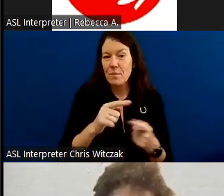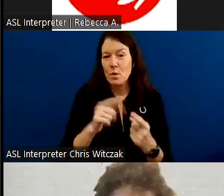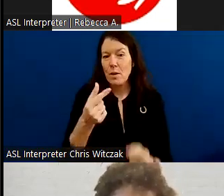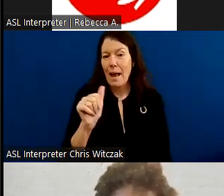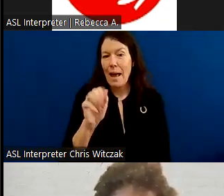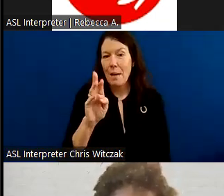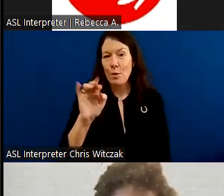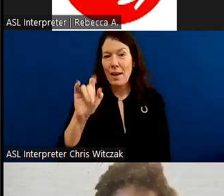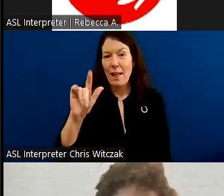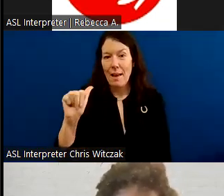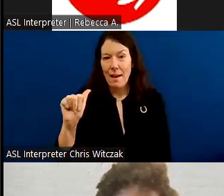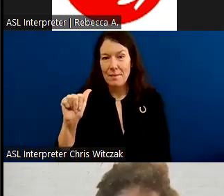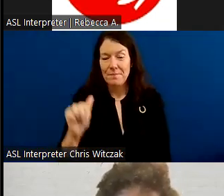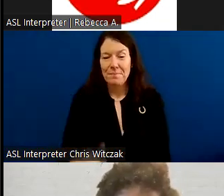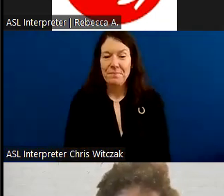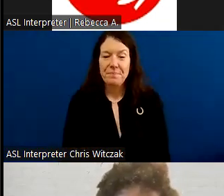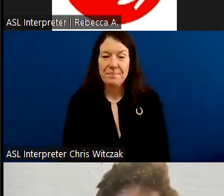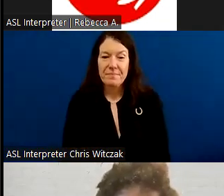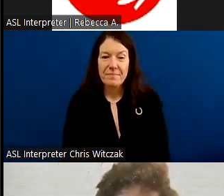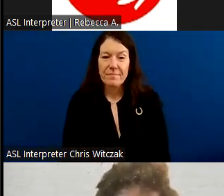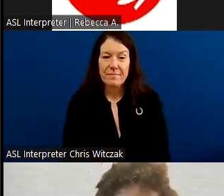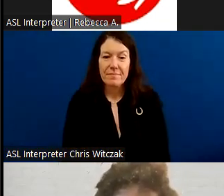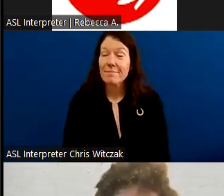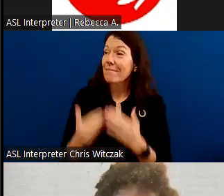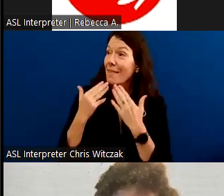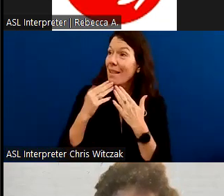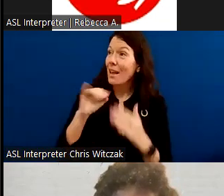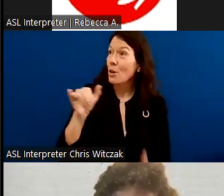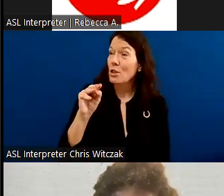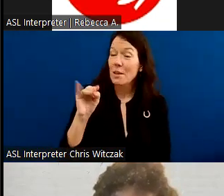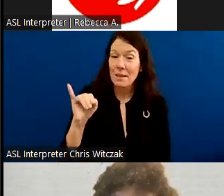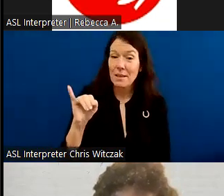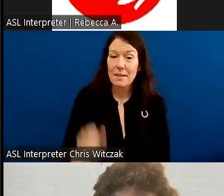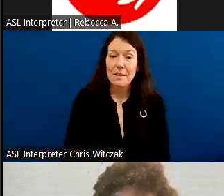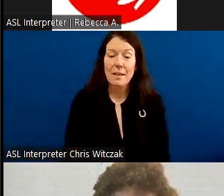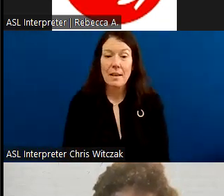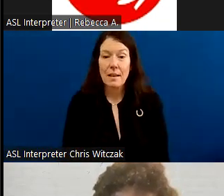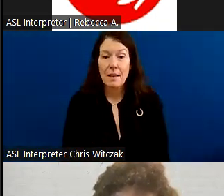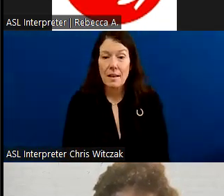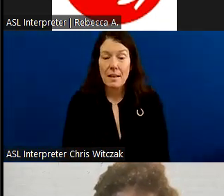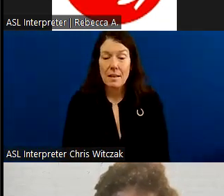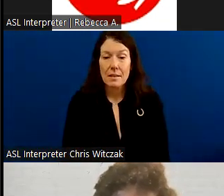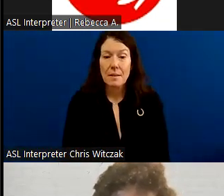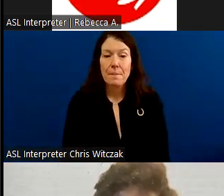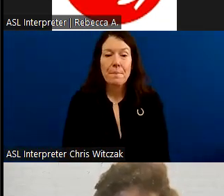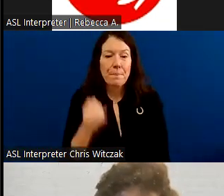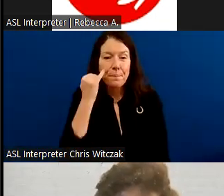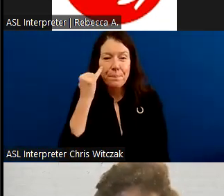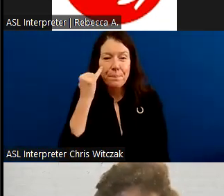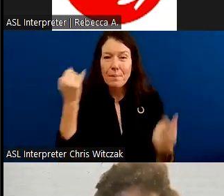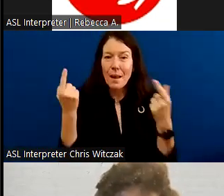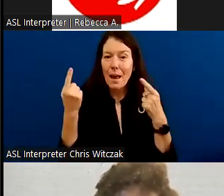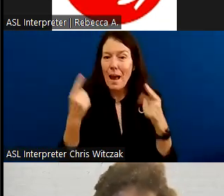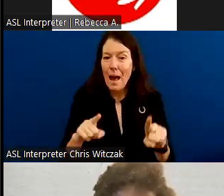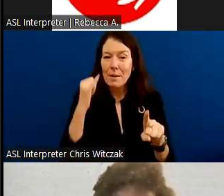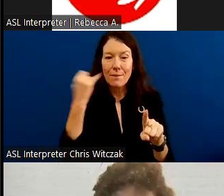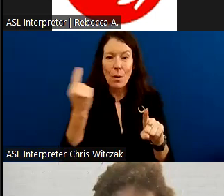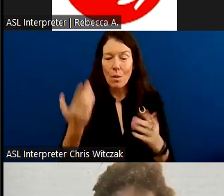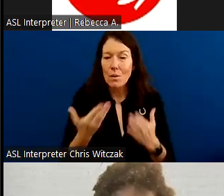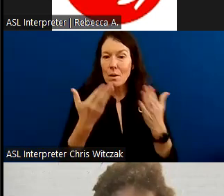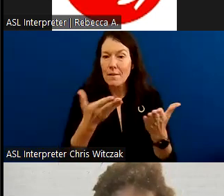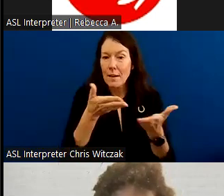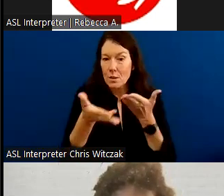(Gabriella) Thank you Jamie so what would happen if we only provided services to people